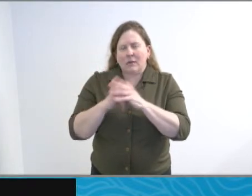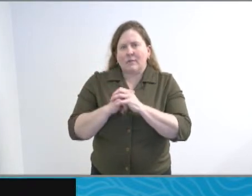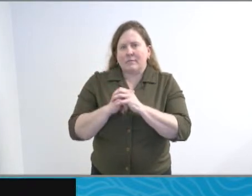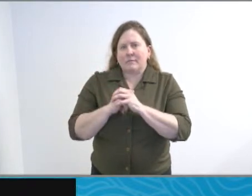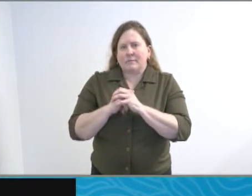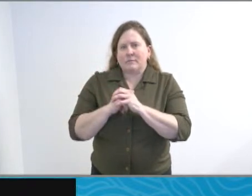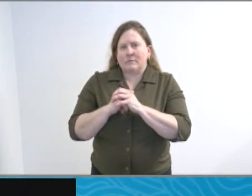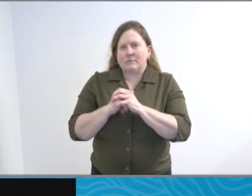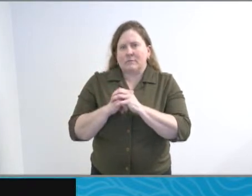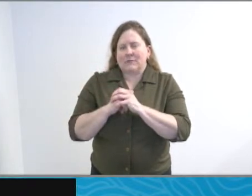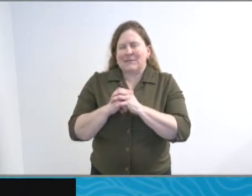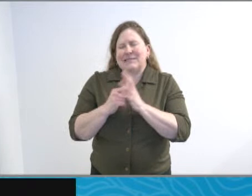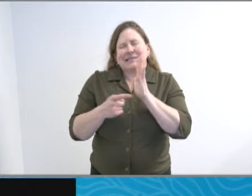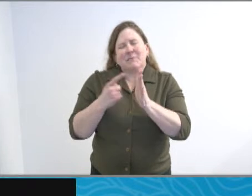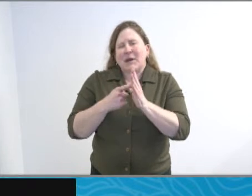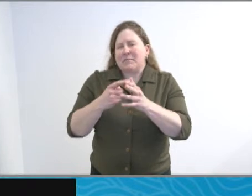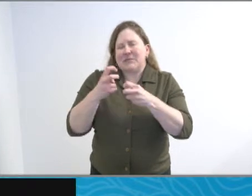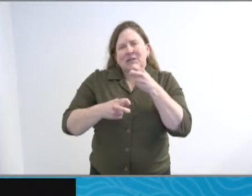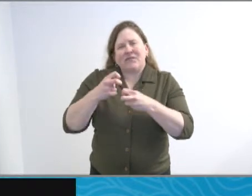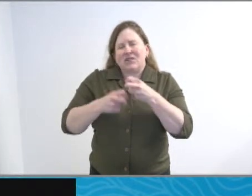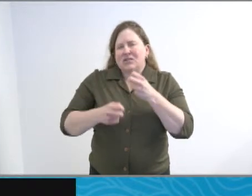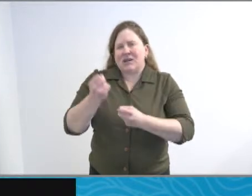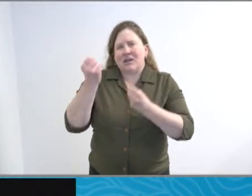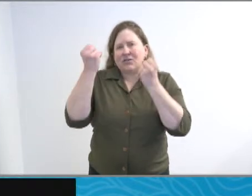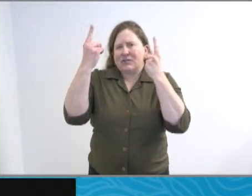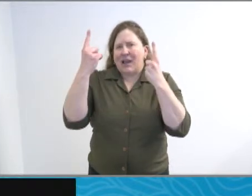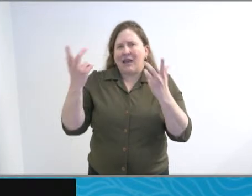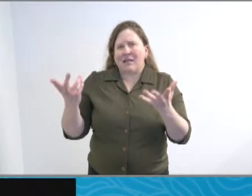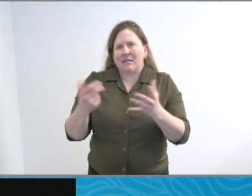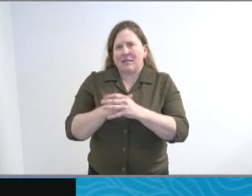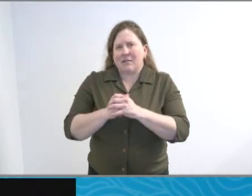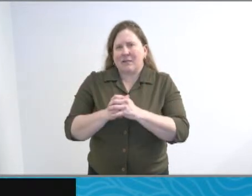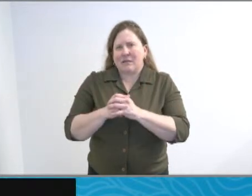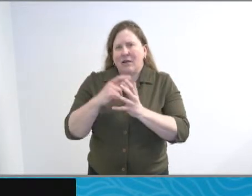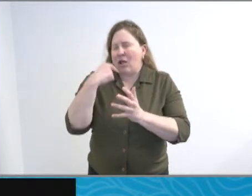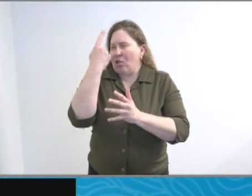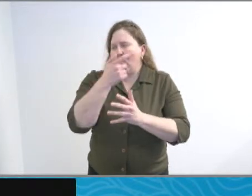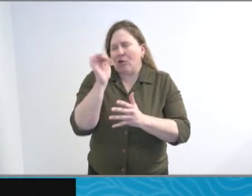to understand because they look like a tax return